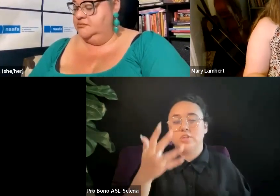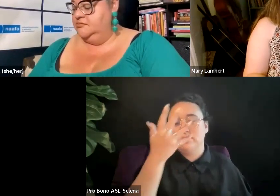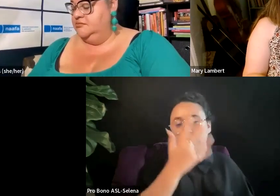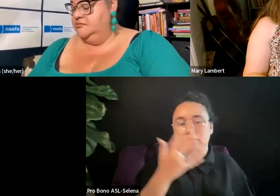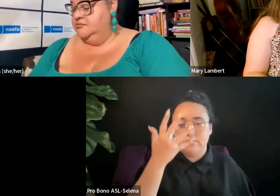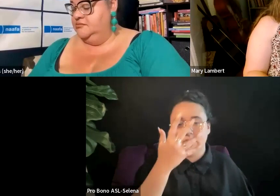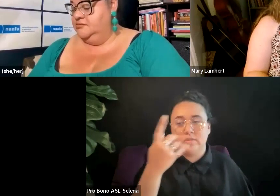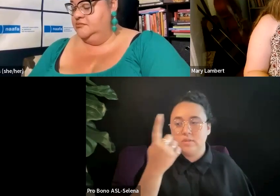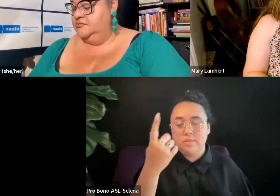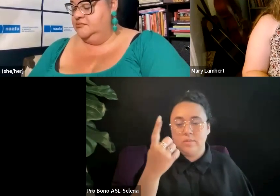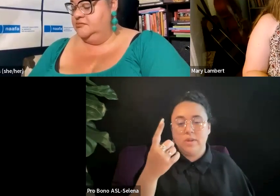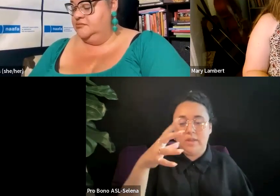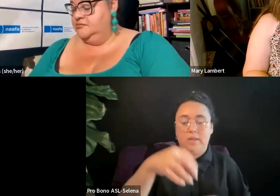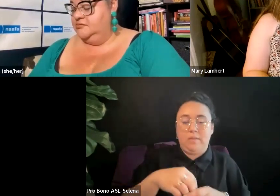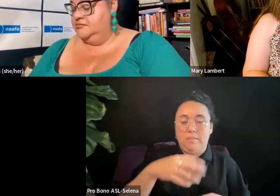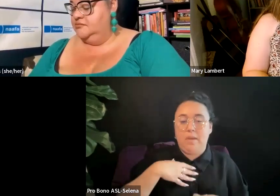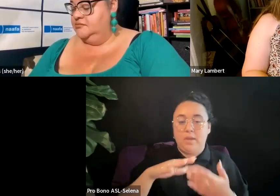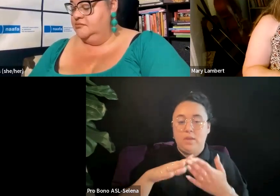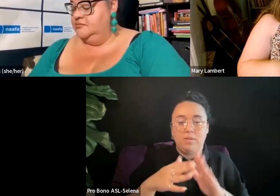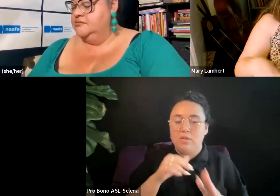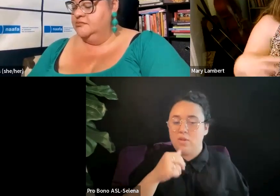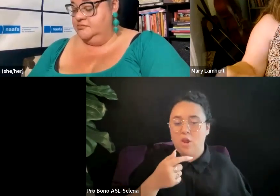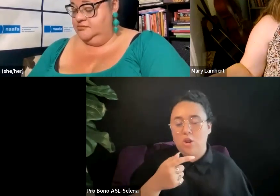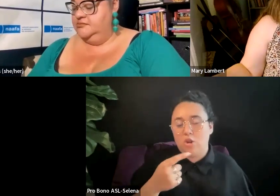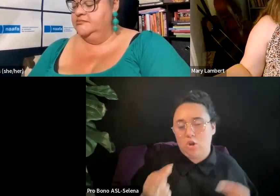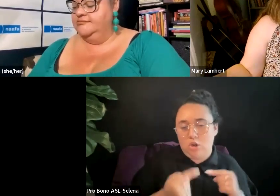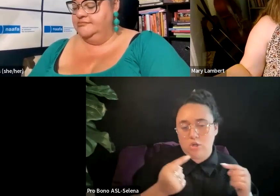in my community wouldn't hurt as bad because there would be more of it.